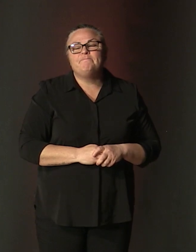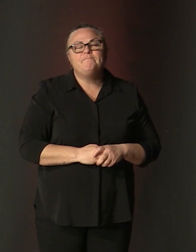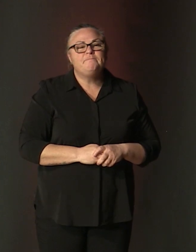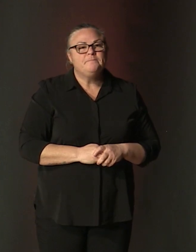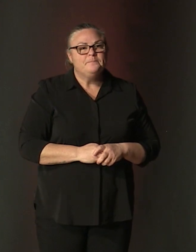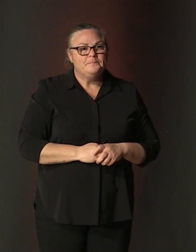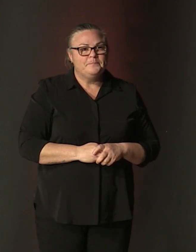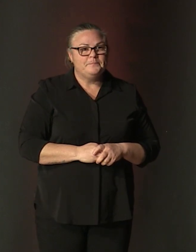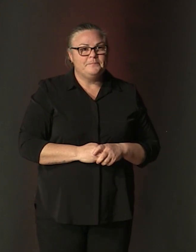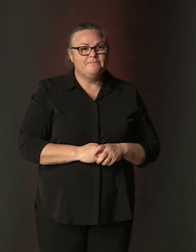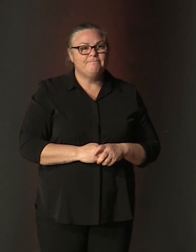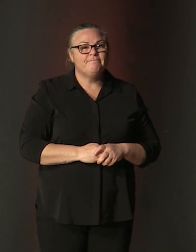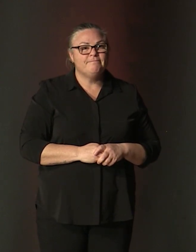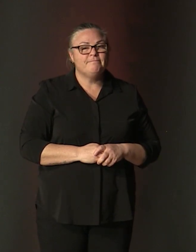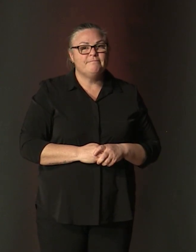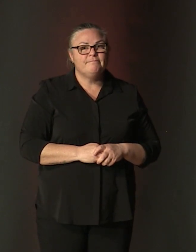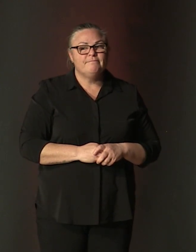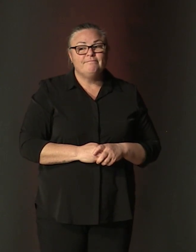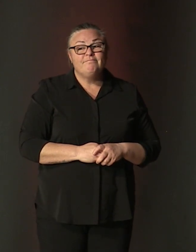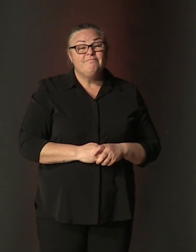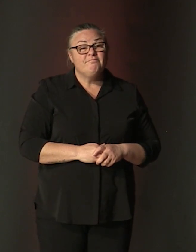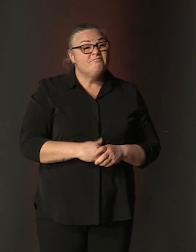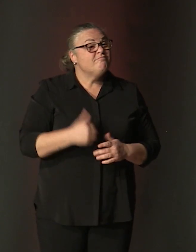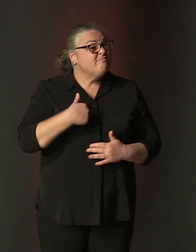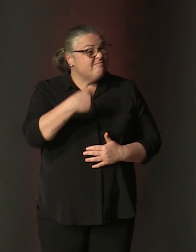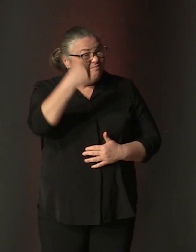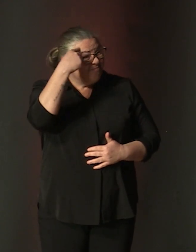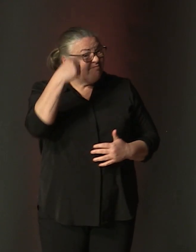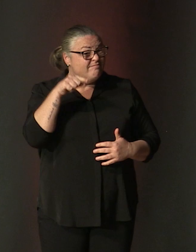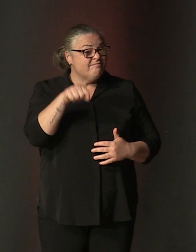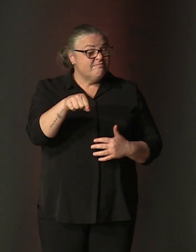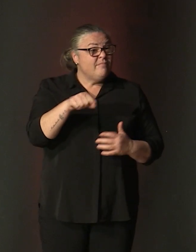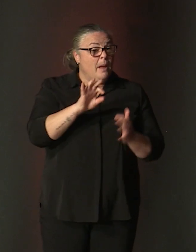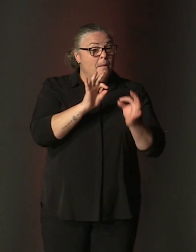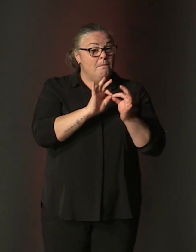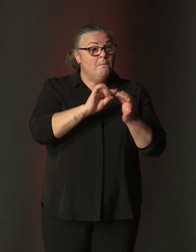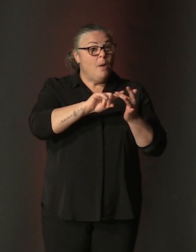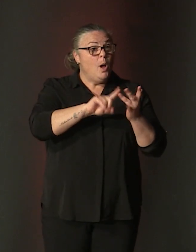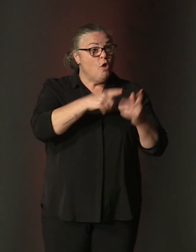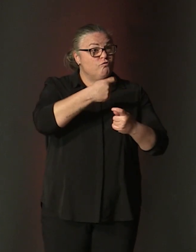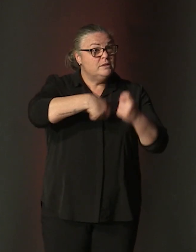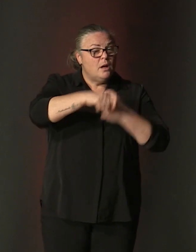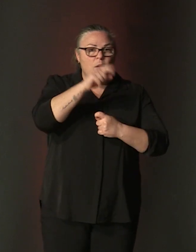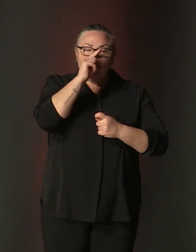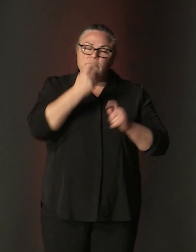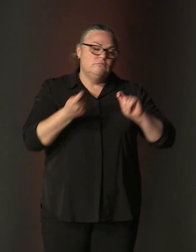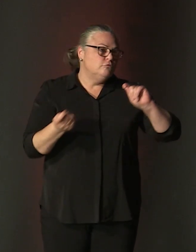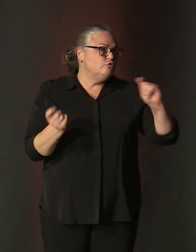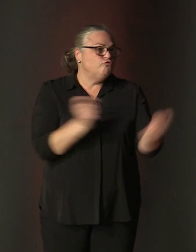Therefore, we strongly believe that biorecycling has the potential to revolutionize the recycling industry